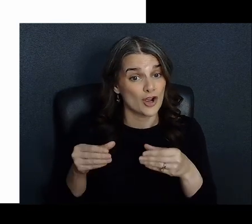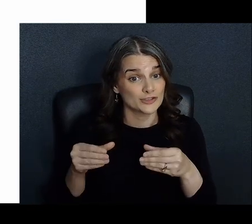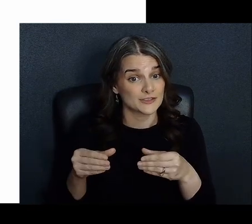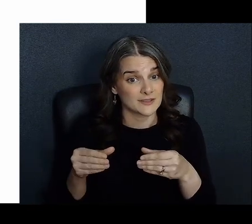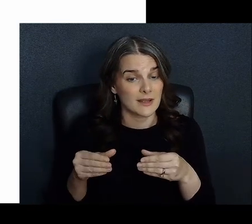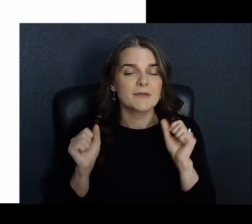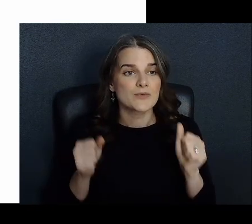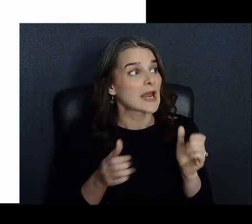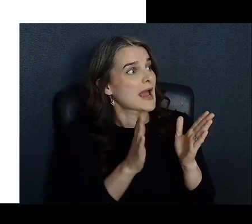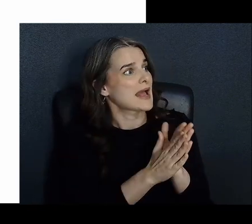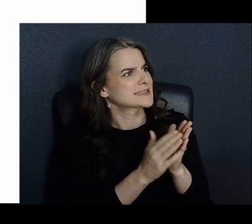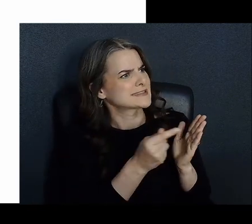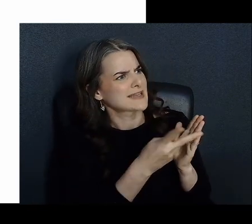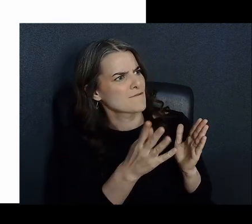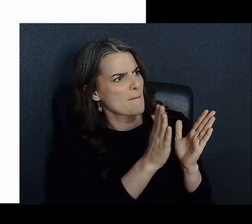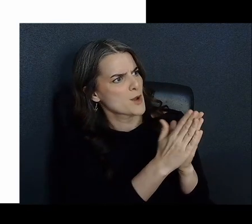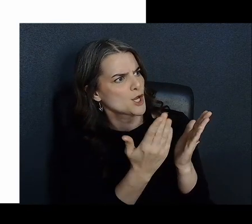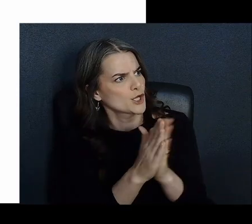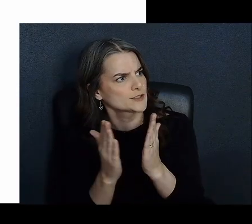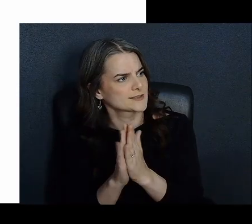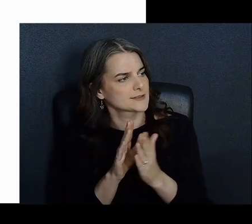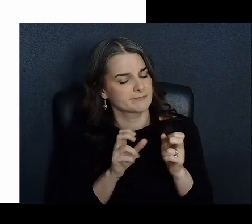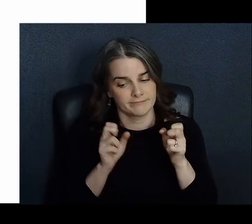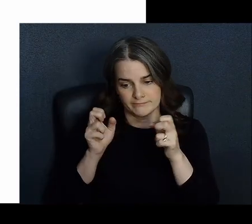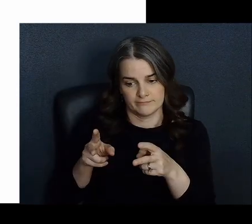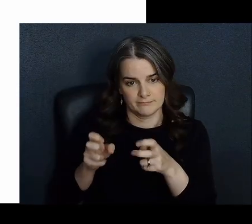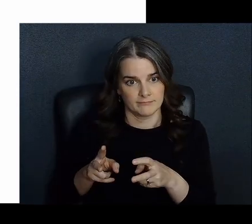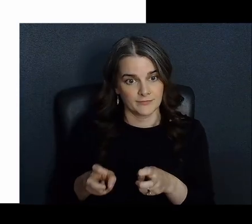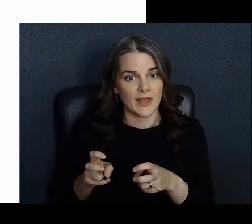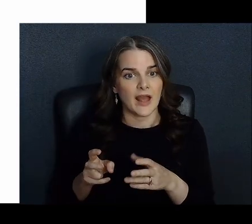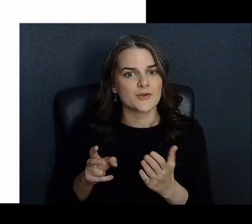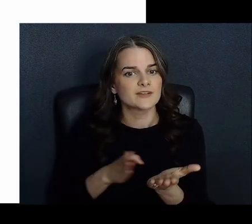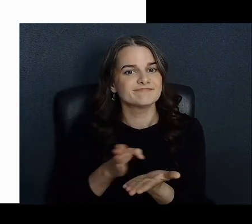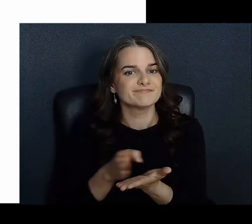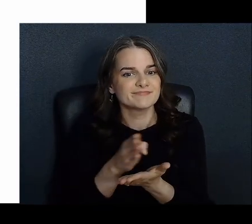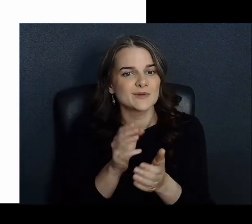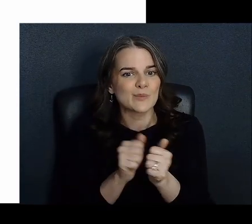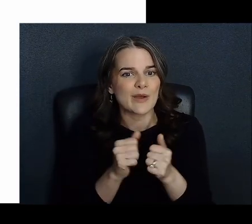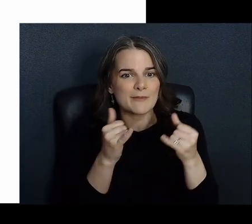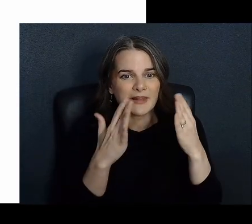be put on the cartridge, and you can navigate using that player. You can't put it in wrong.